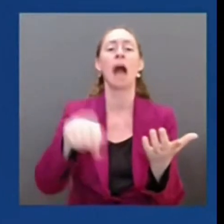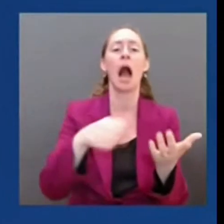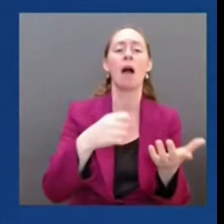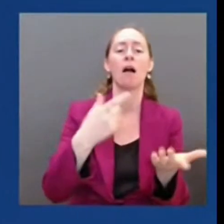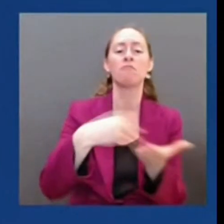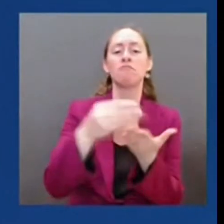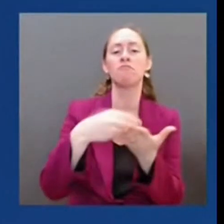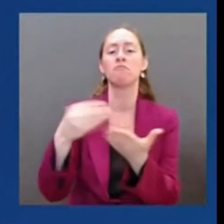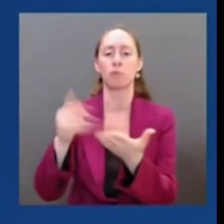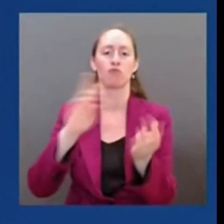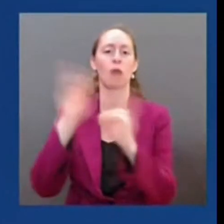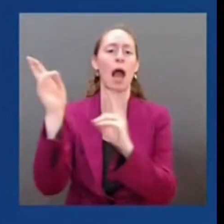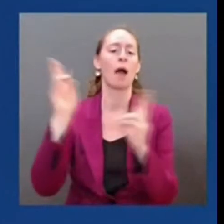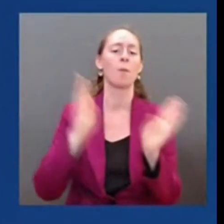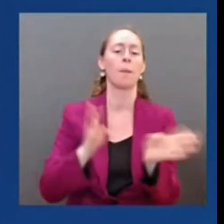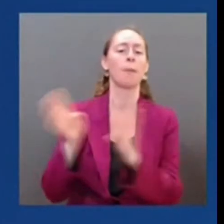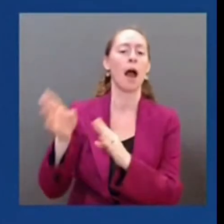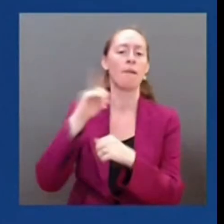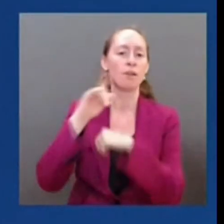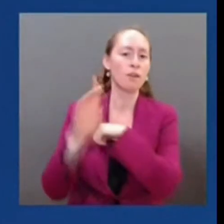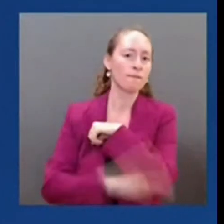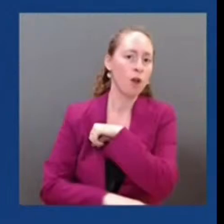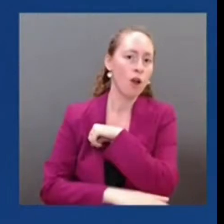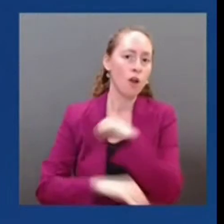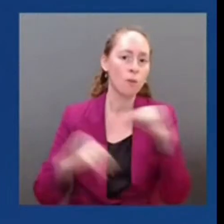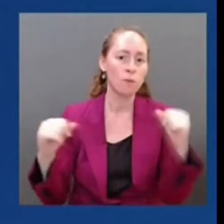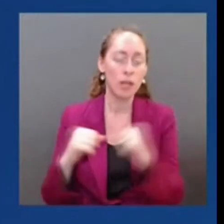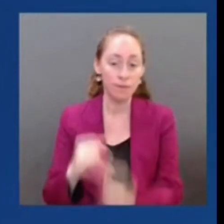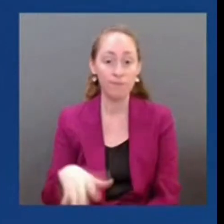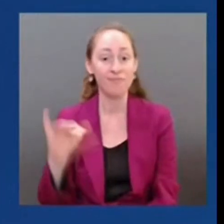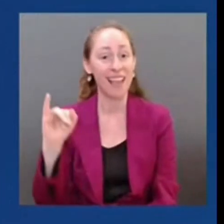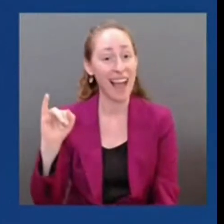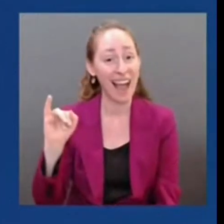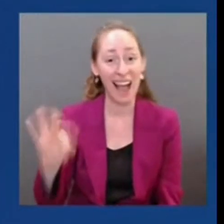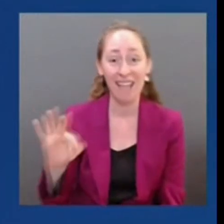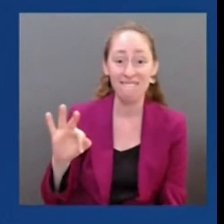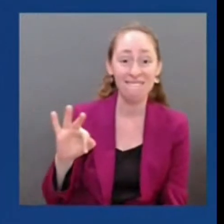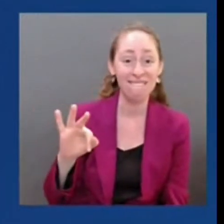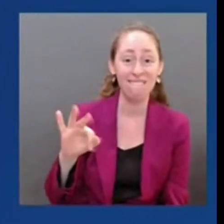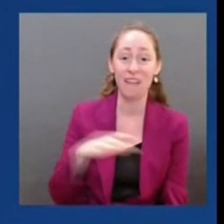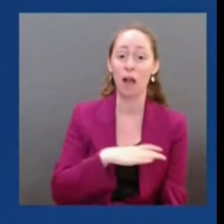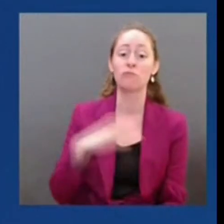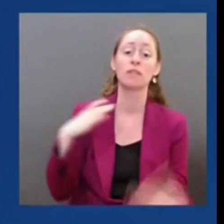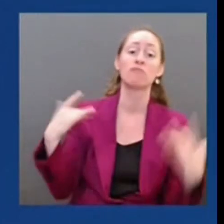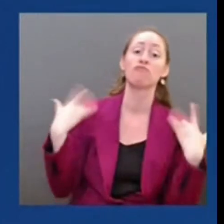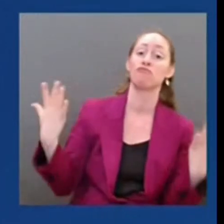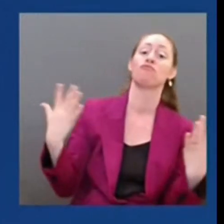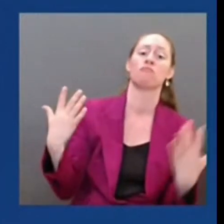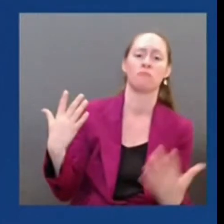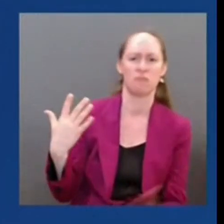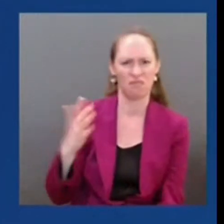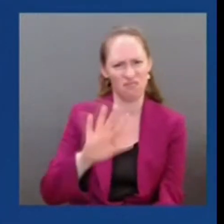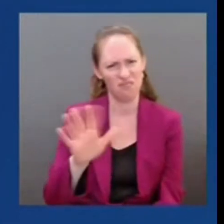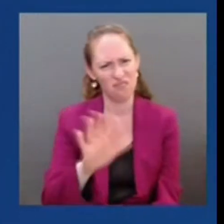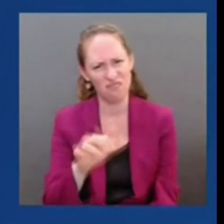A GET SOME VACCINES FOR THE FALL AND WINTER. I THINK IF CONGRESS ABDICATES IT'S RESPONSIBILITY IT'S NOT